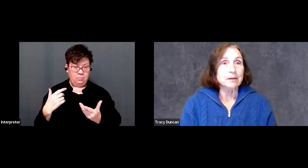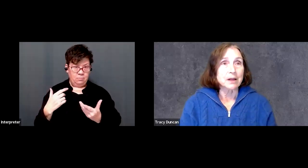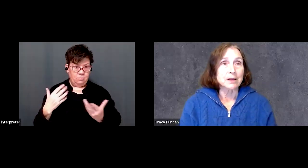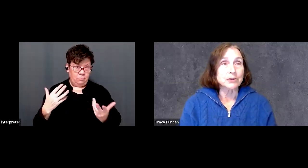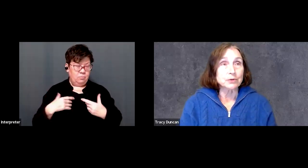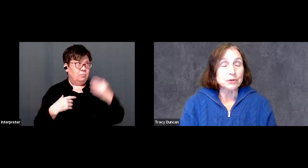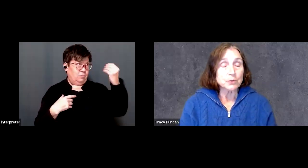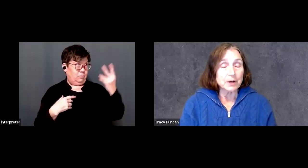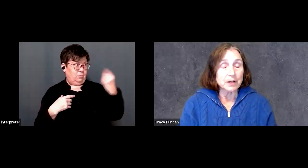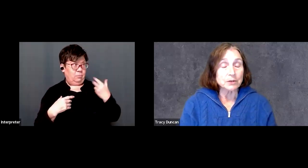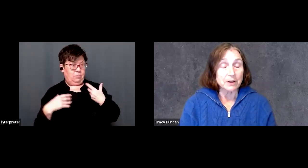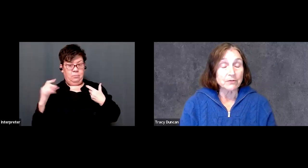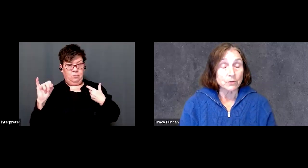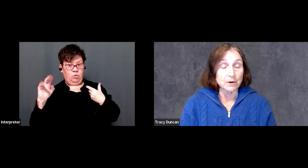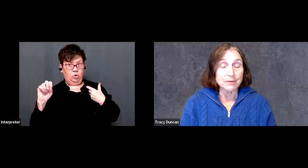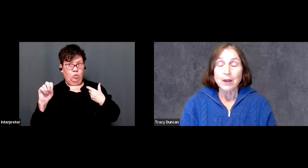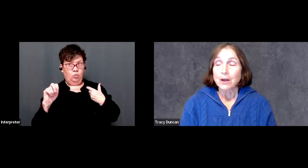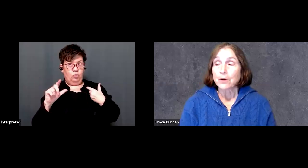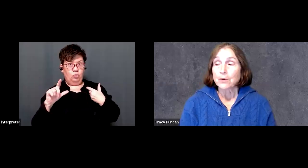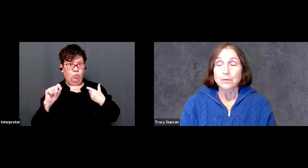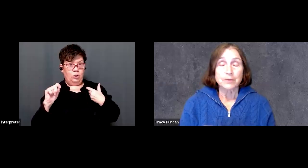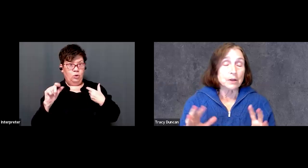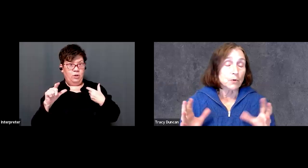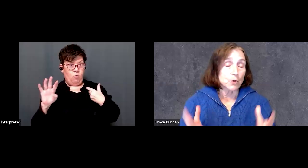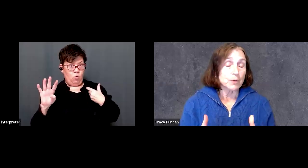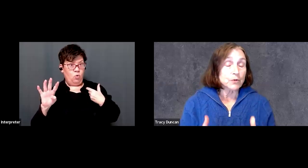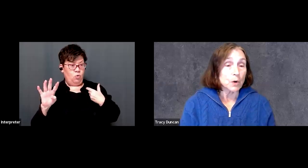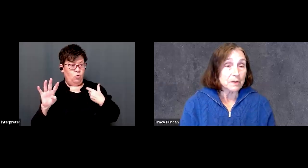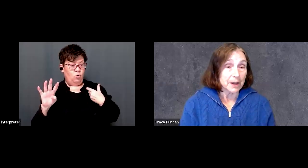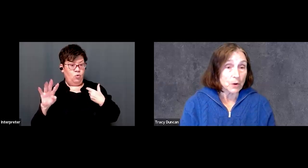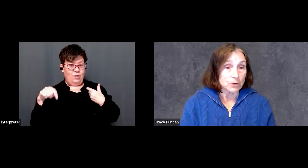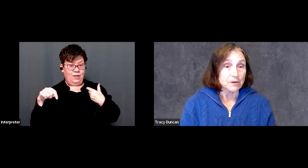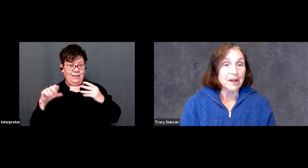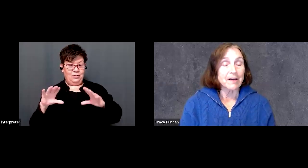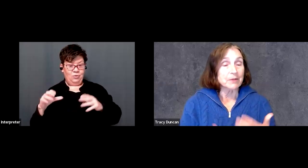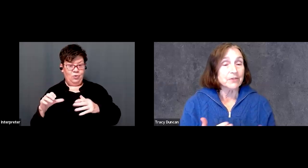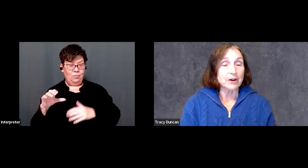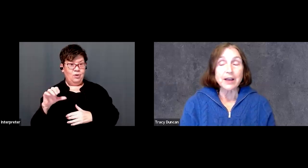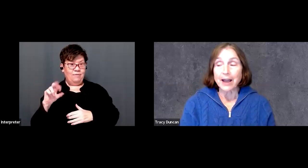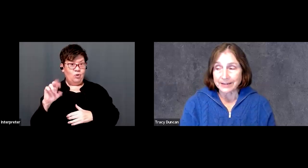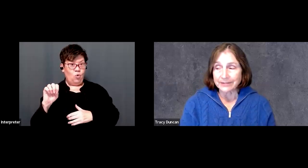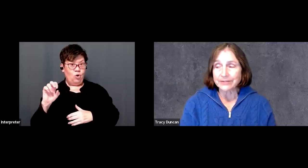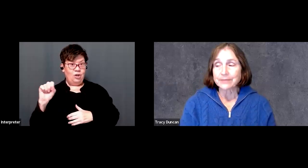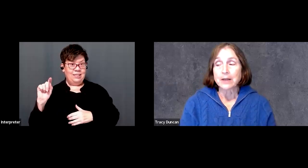since June 2024, this group of core stakeholders have been very active.